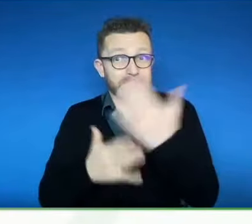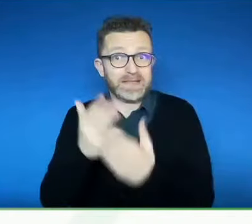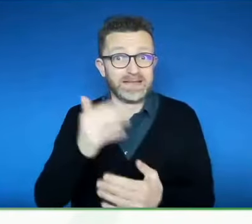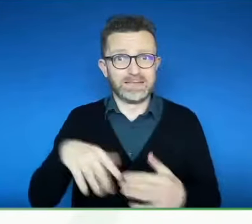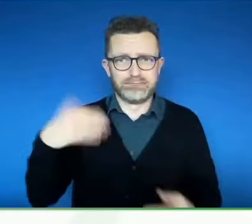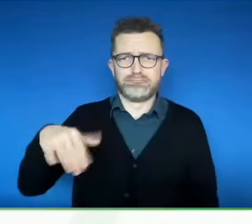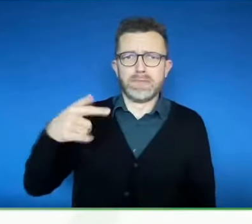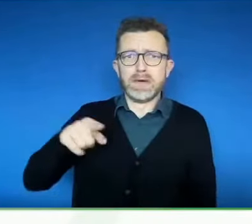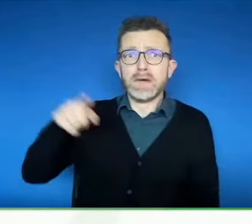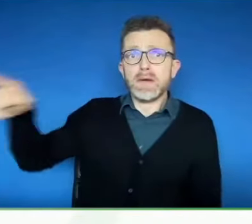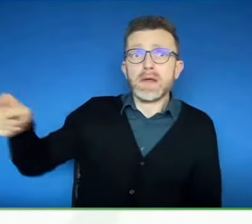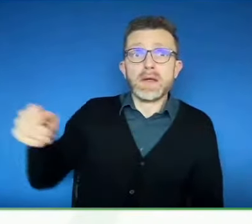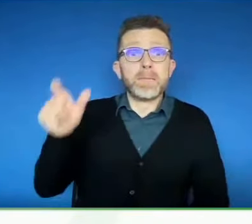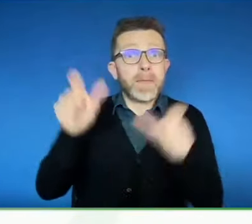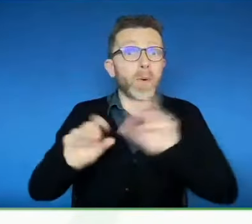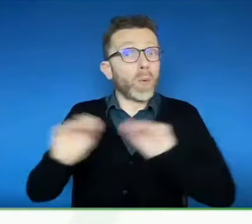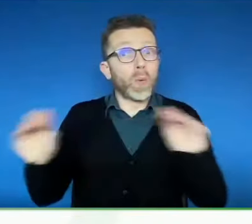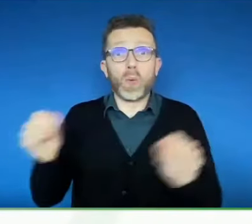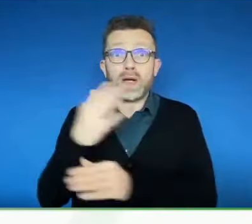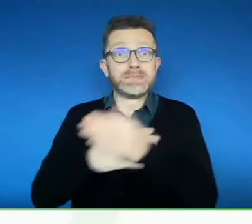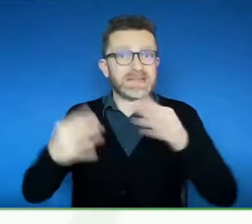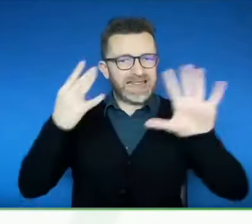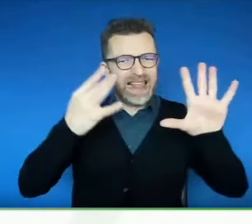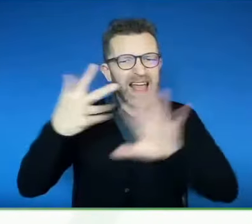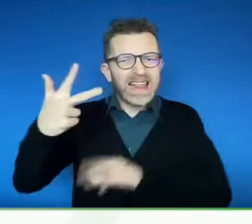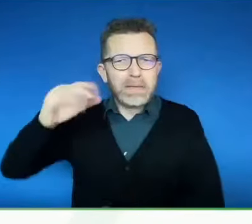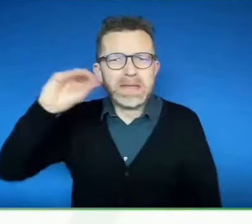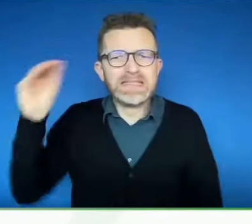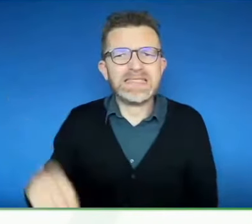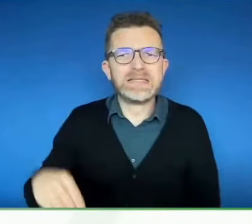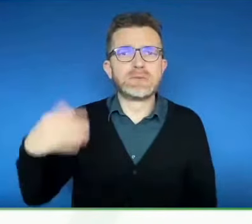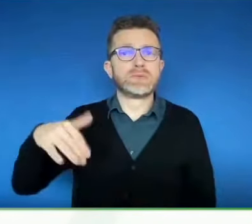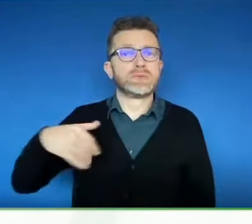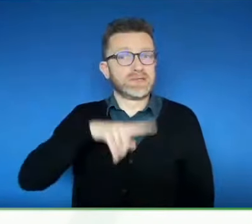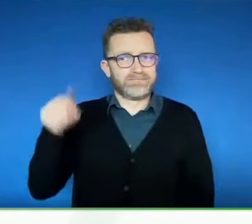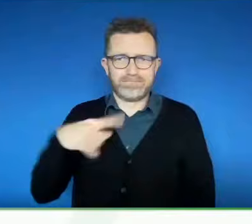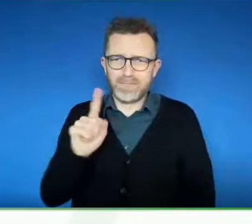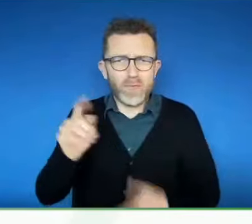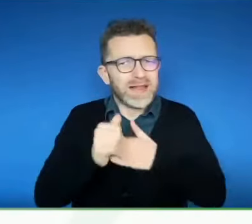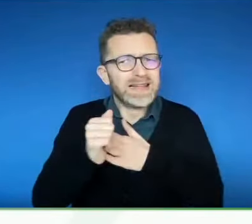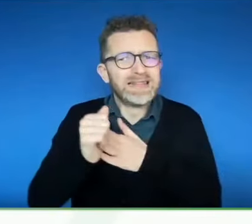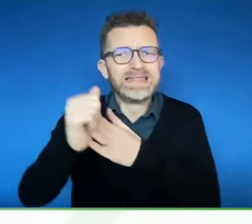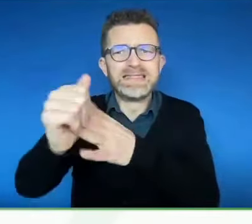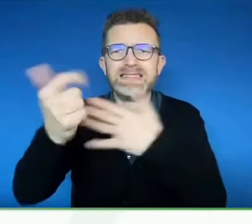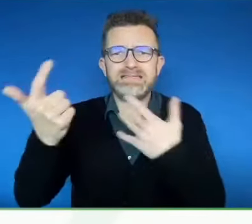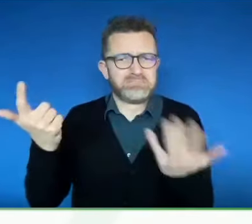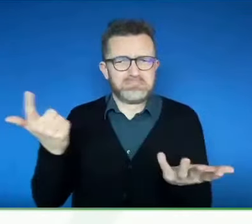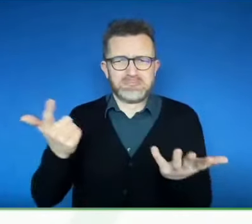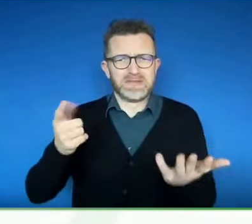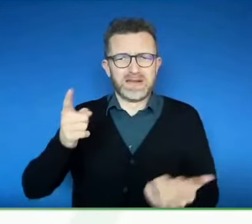We reached out and we interviewed 41 people in our countries including disabled young people, leaders with disabilities and